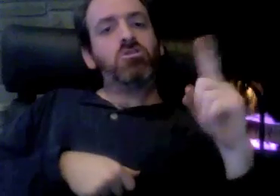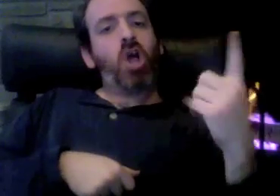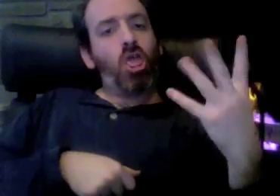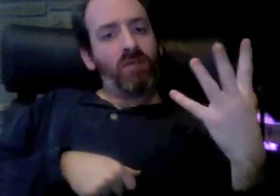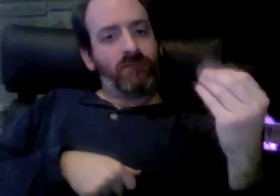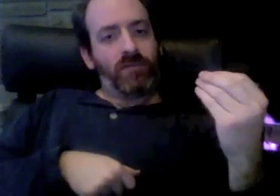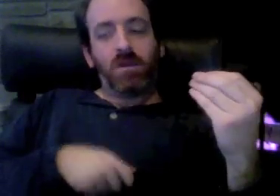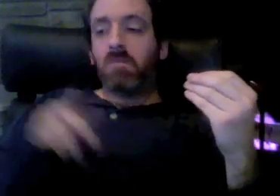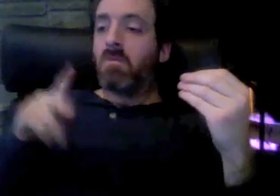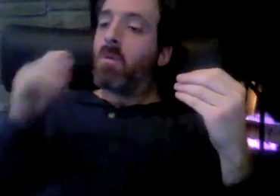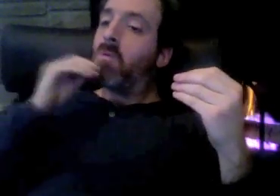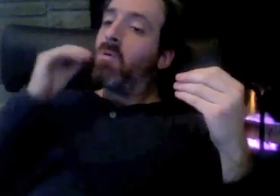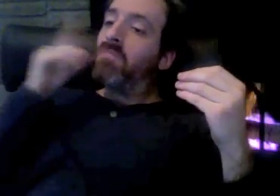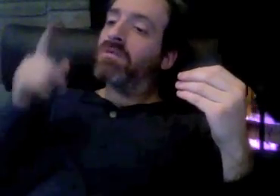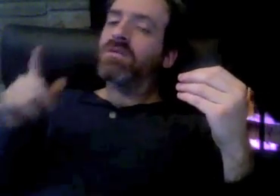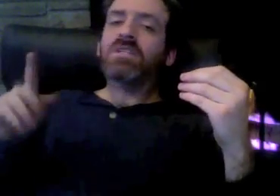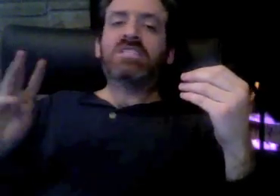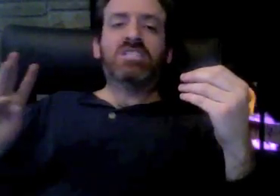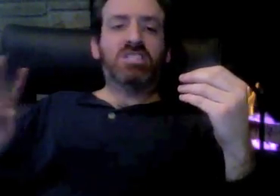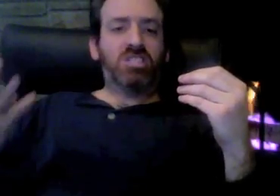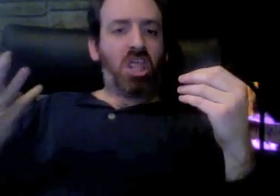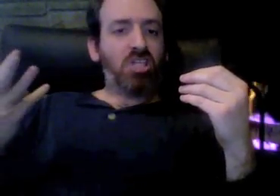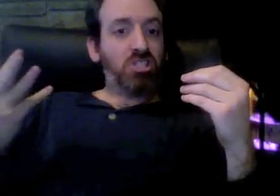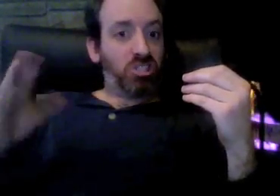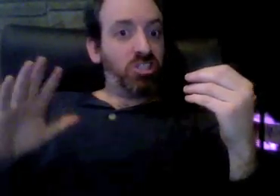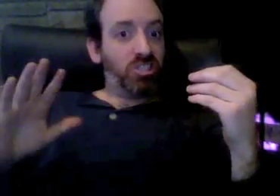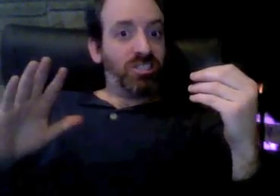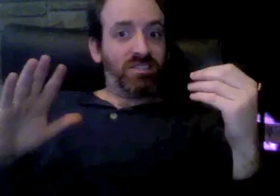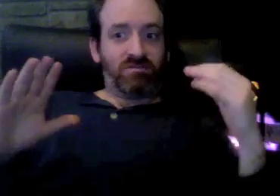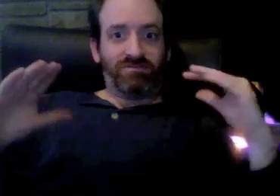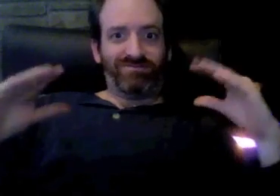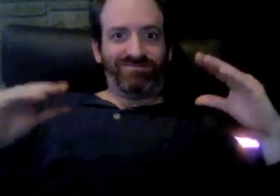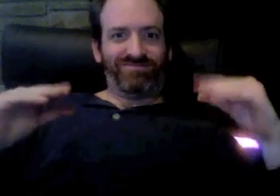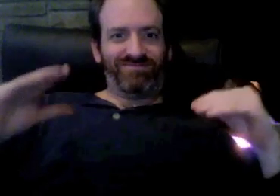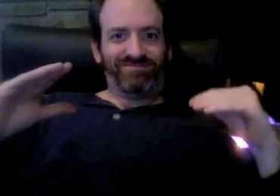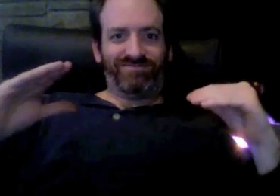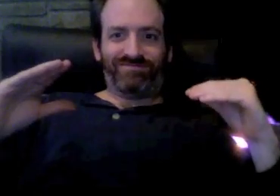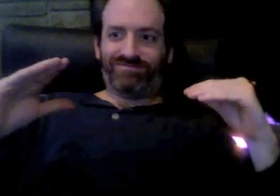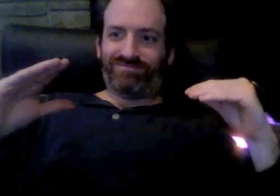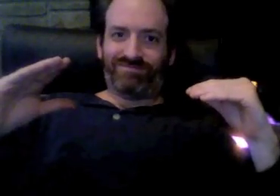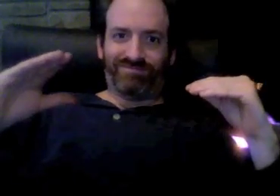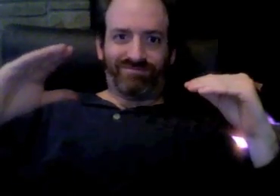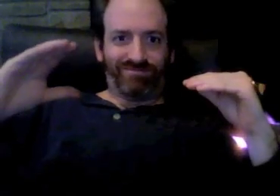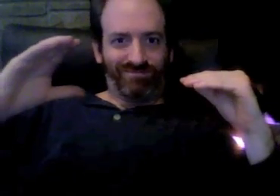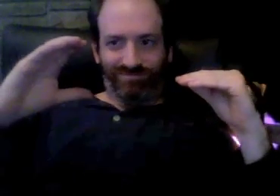People at FCC find the compensation for enterprise calls lot more than consumer calls. They are proposing a rate reduction